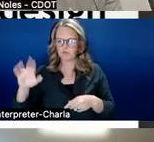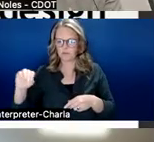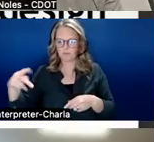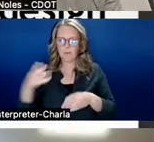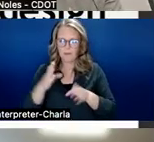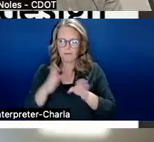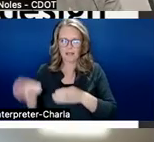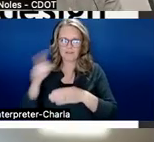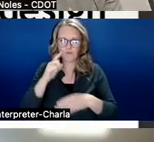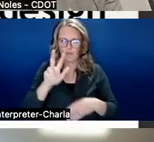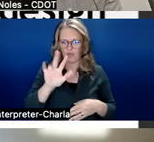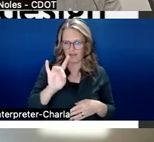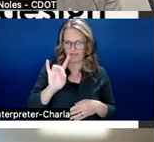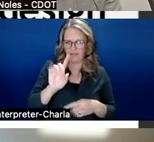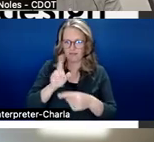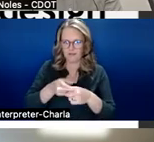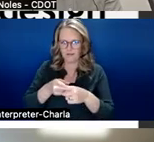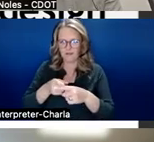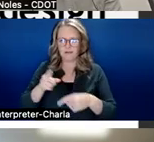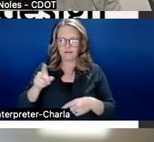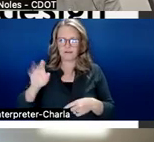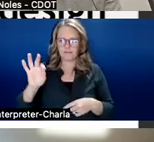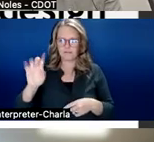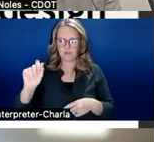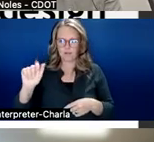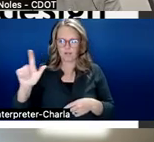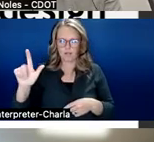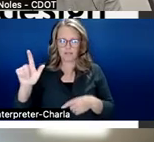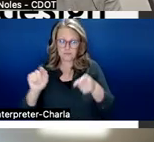So what you see on the screen is an extension of an existing right turn lane.